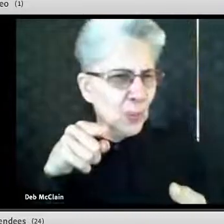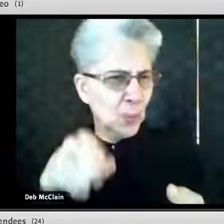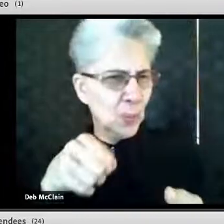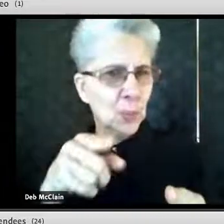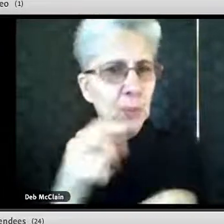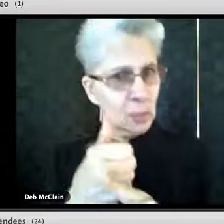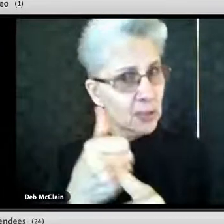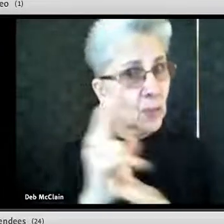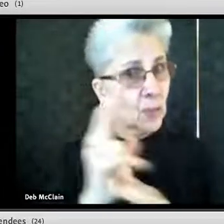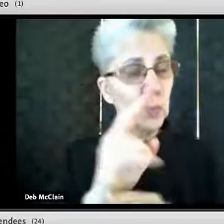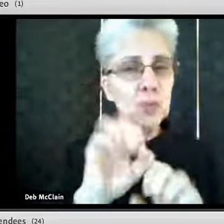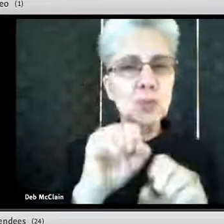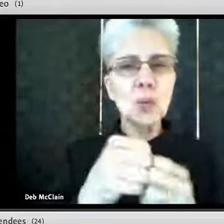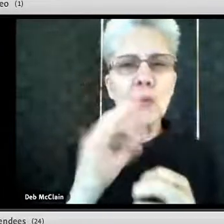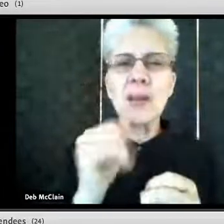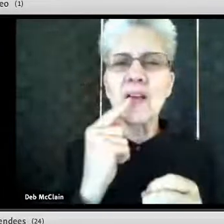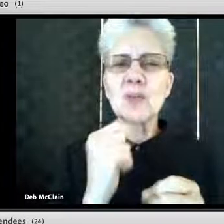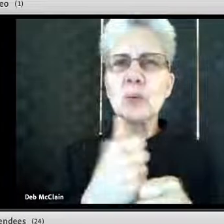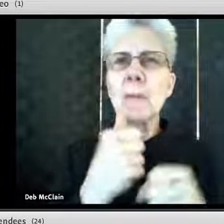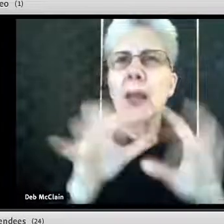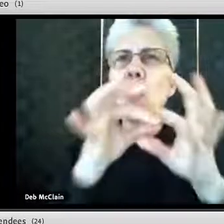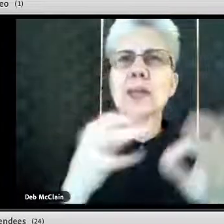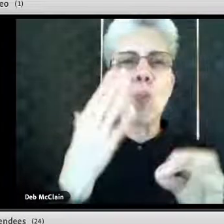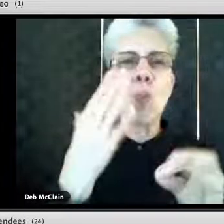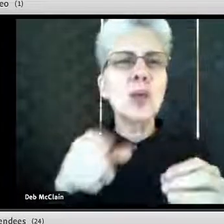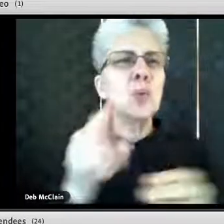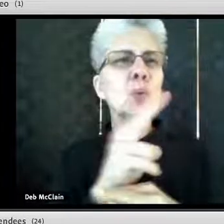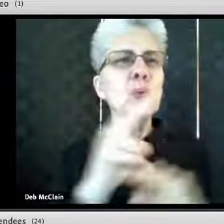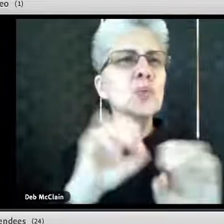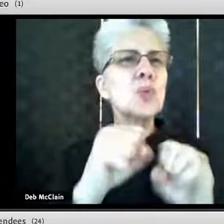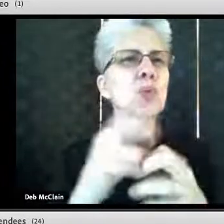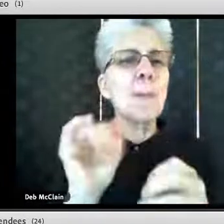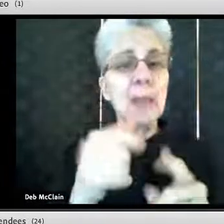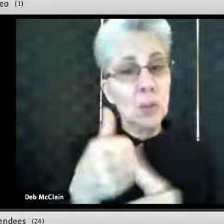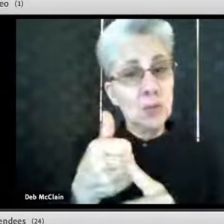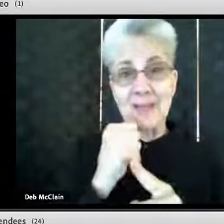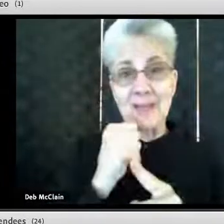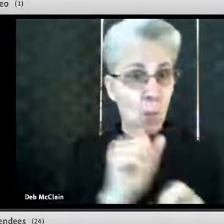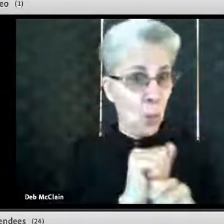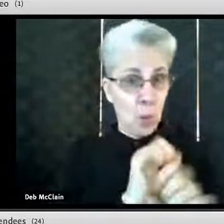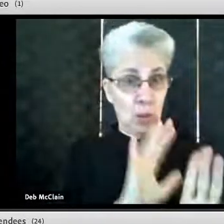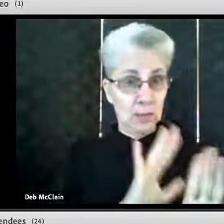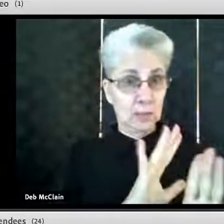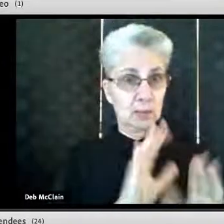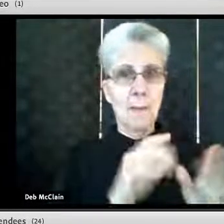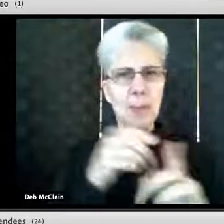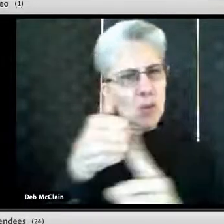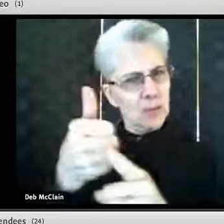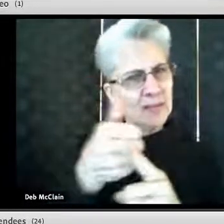If you could in one sentence put why you use social media, personally and not from work, that would be...